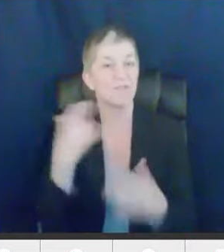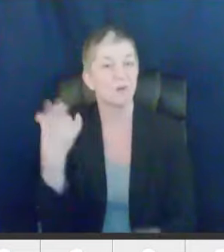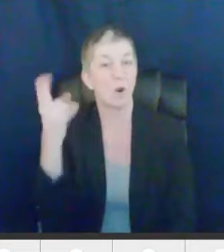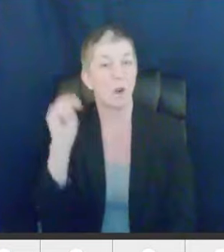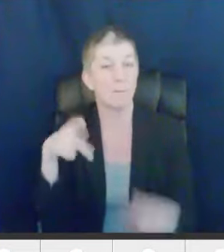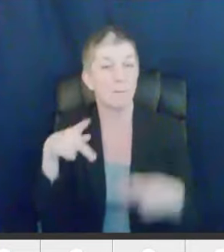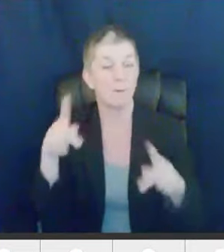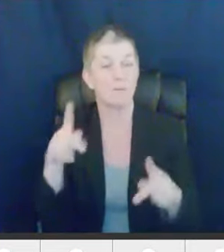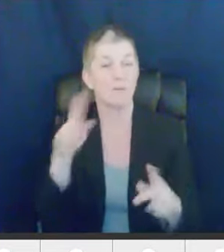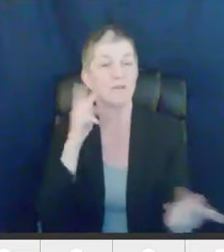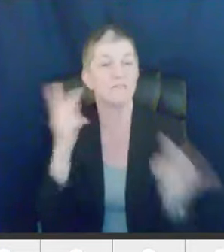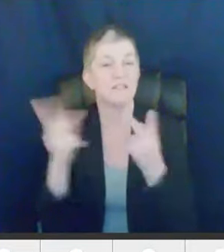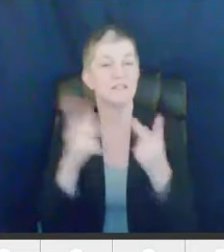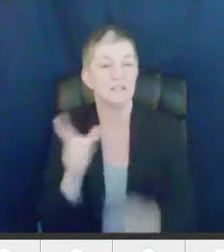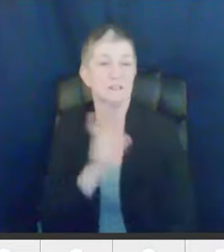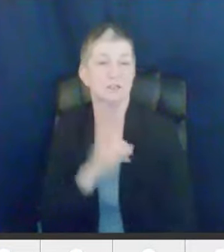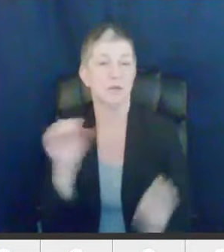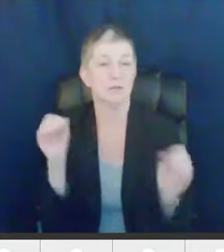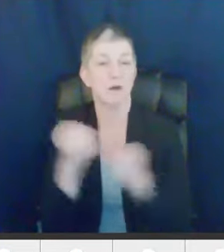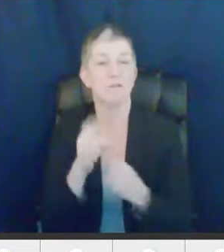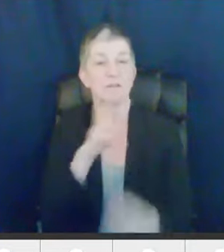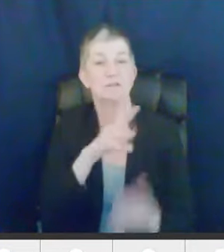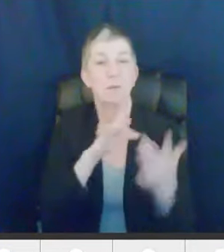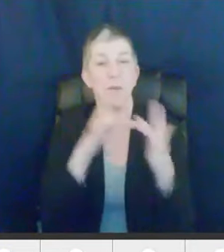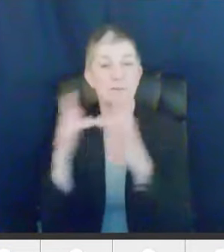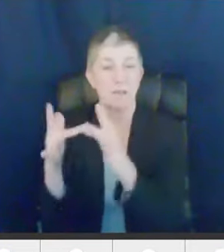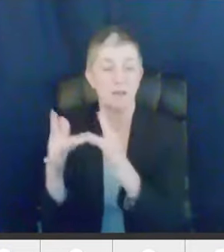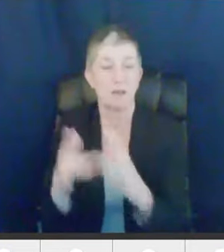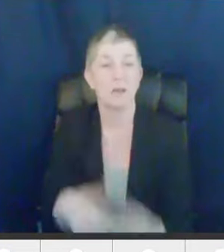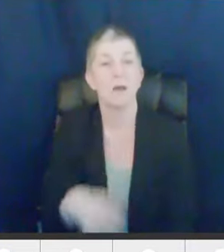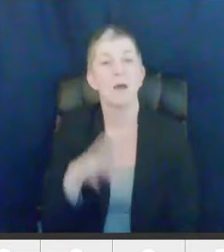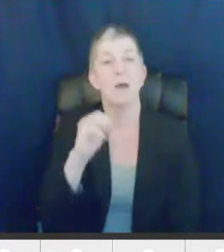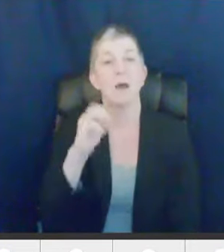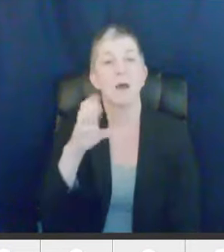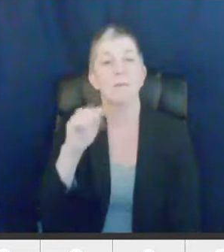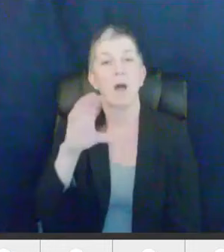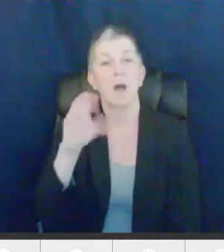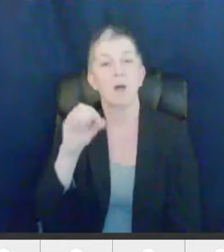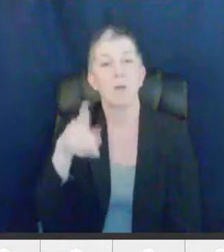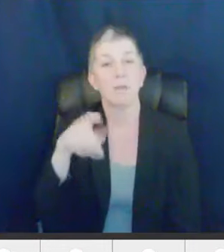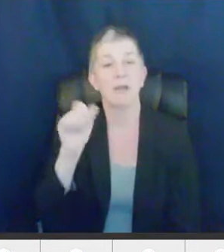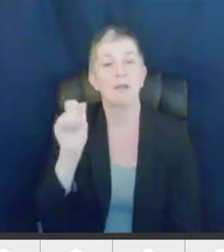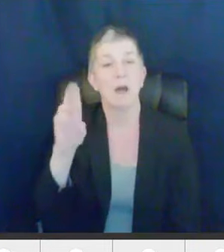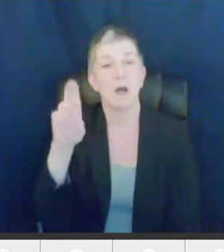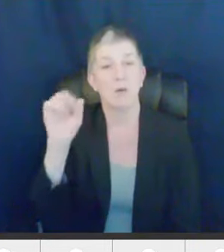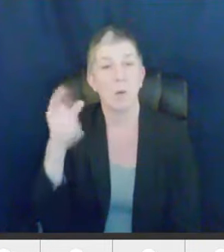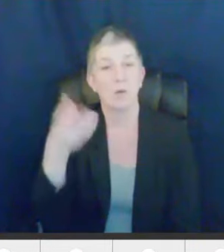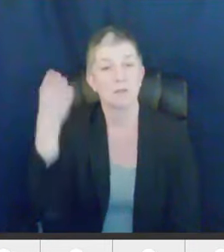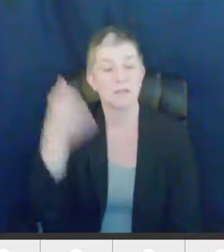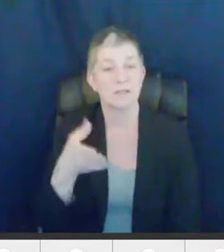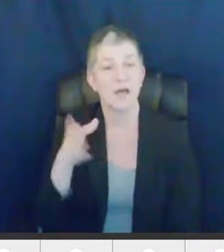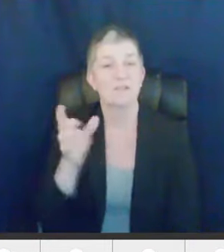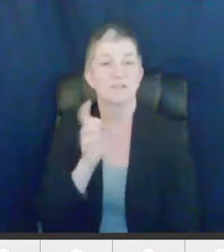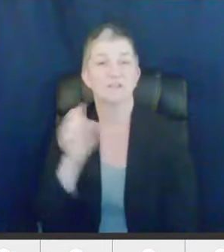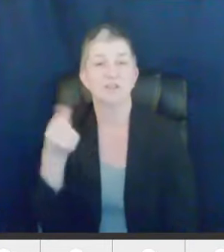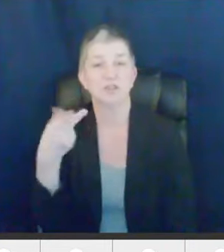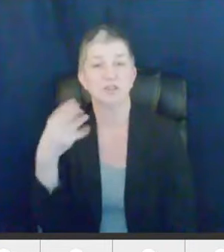County Sheriff's Office website at montcopa.org/sheriffsoffice again